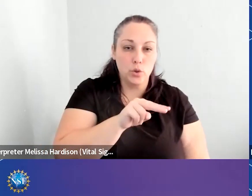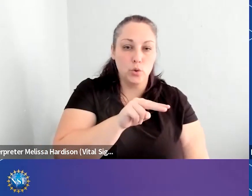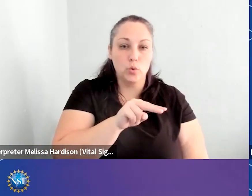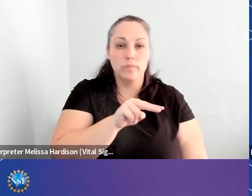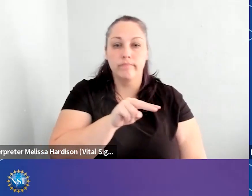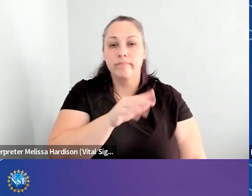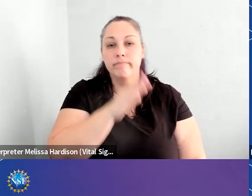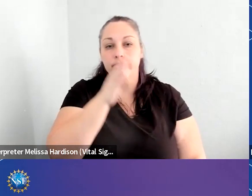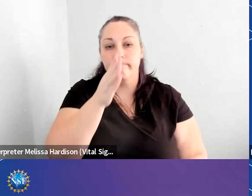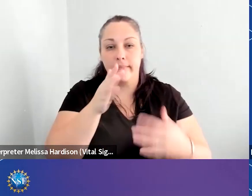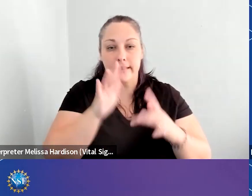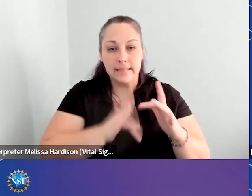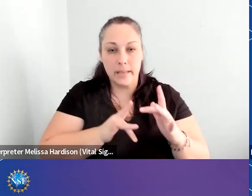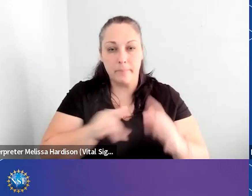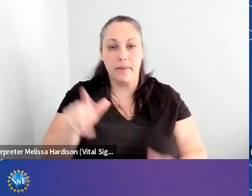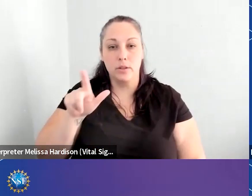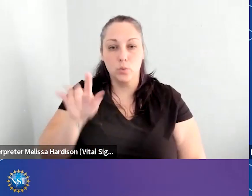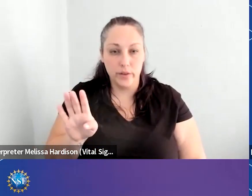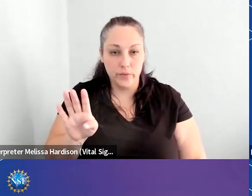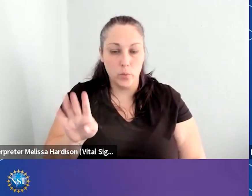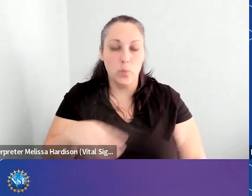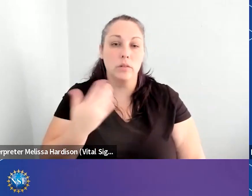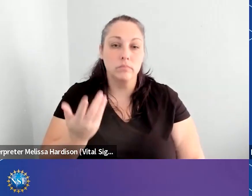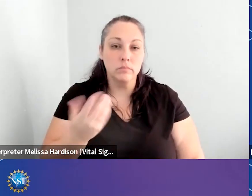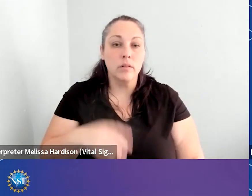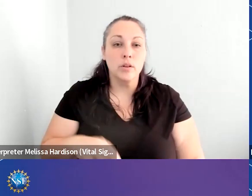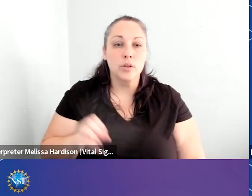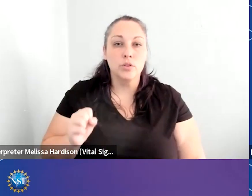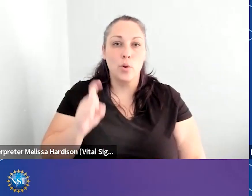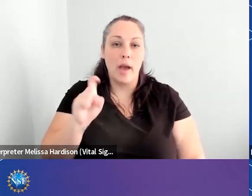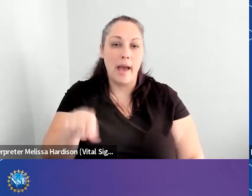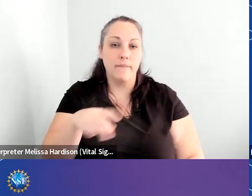So you really need to look at the specific instructions for the program that you are applying to.